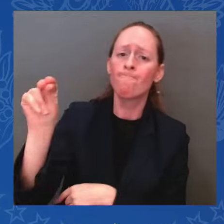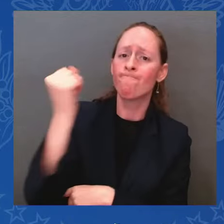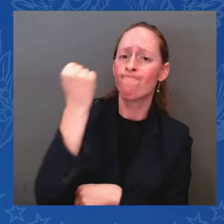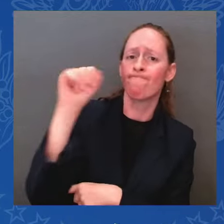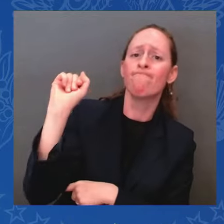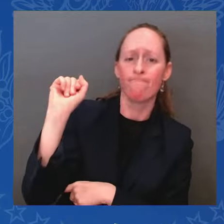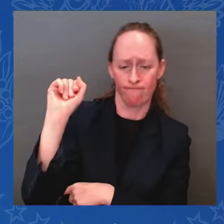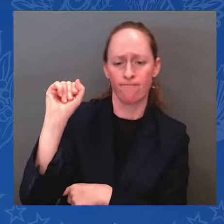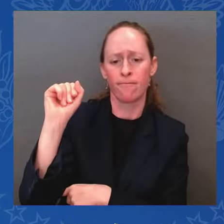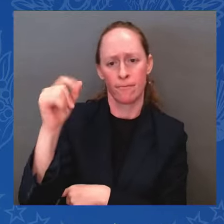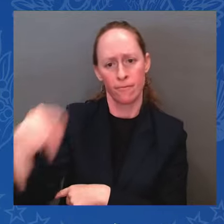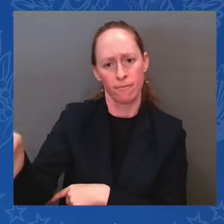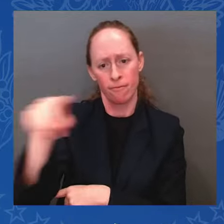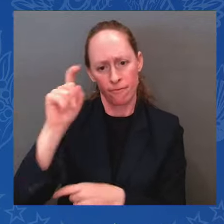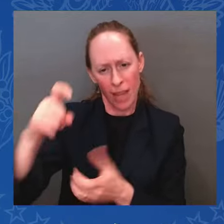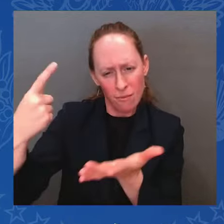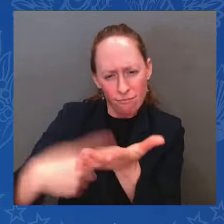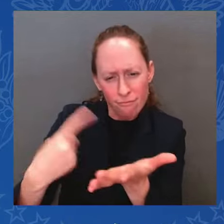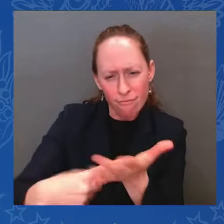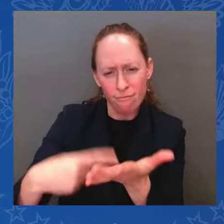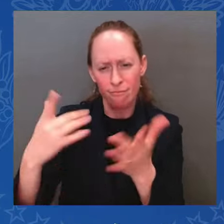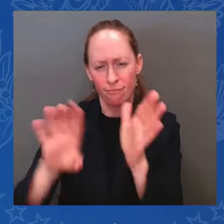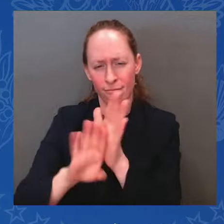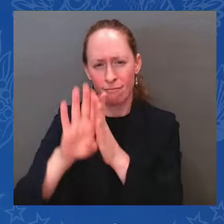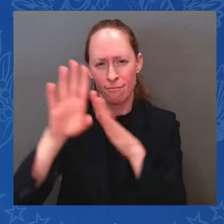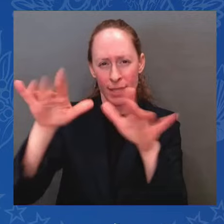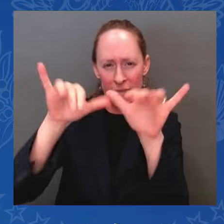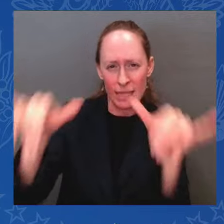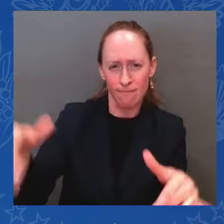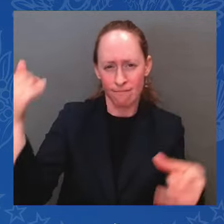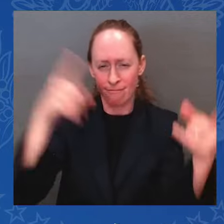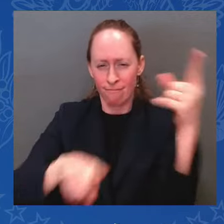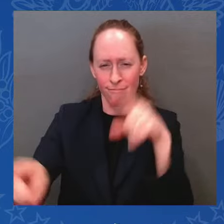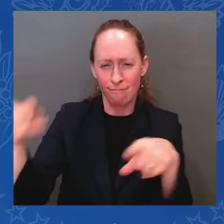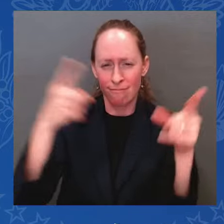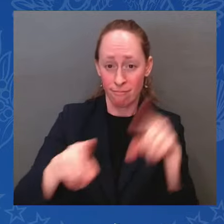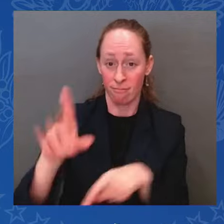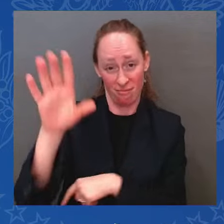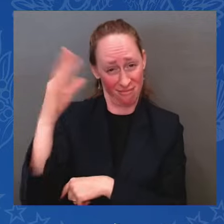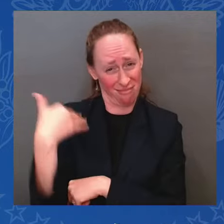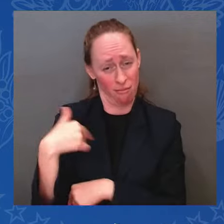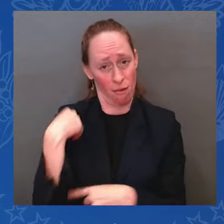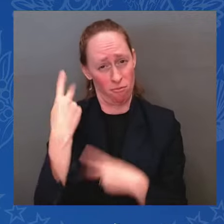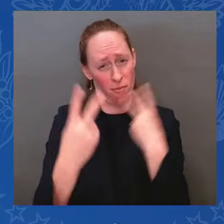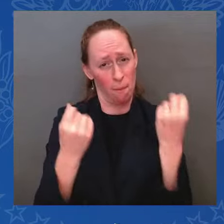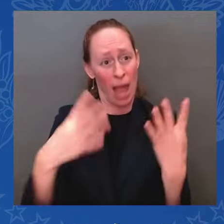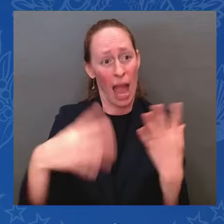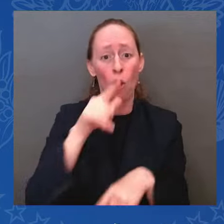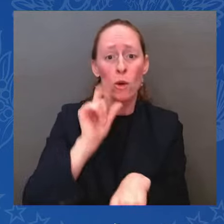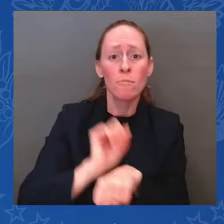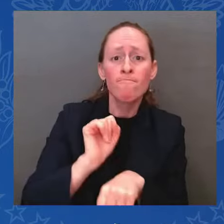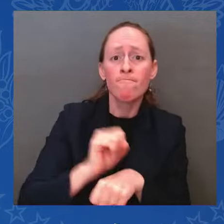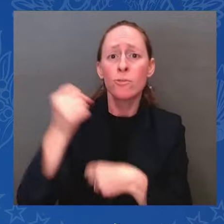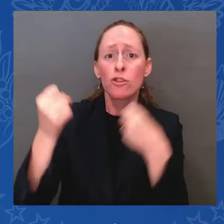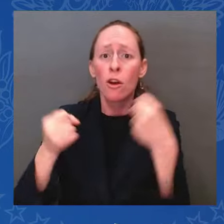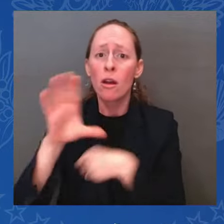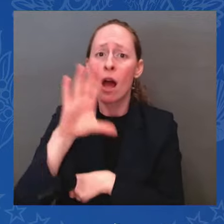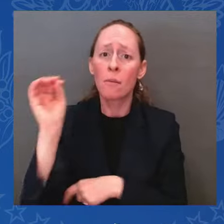Over generations, autoworkers sacrificed so much to keep the industry alive and strong, especially through the economic crisis and the pandemic.